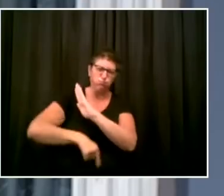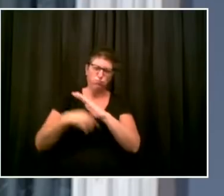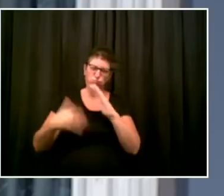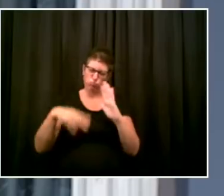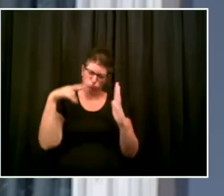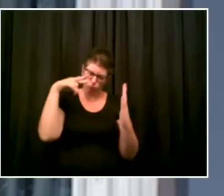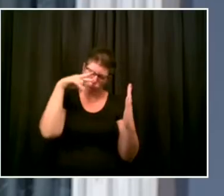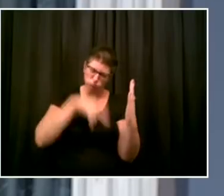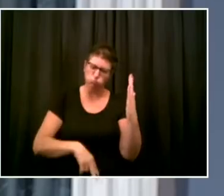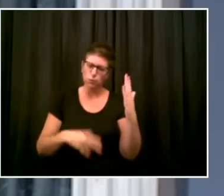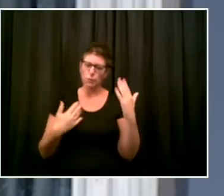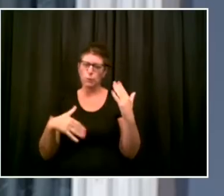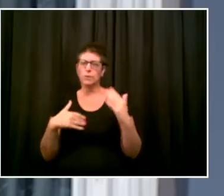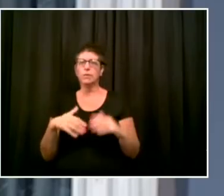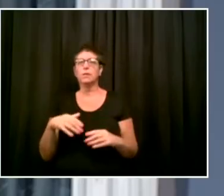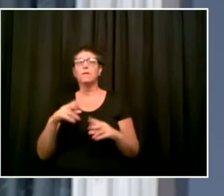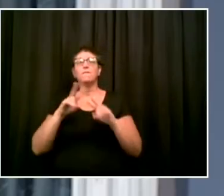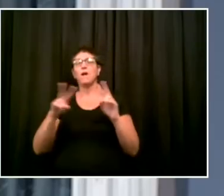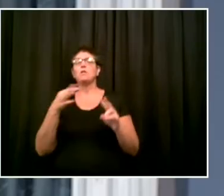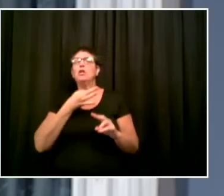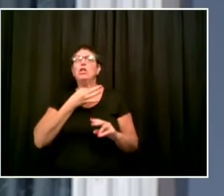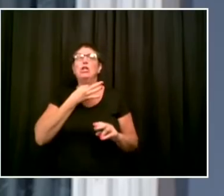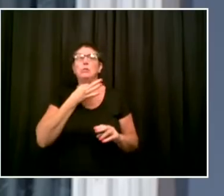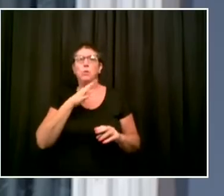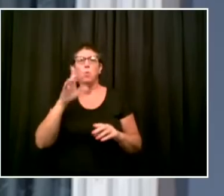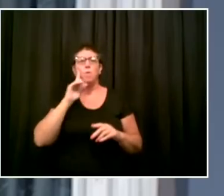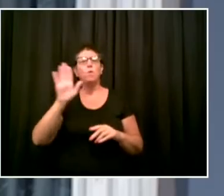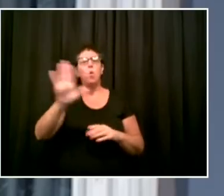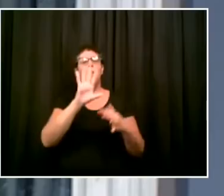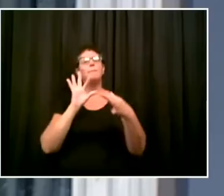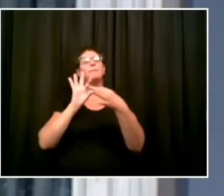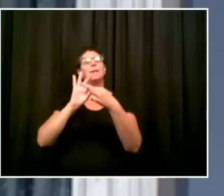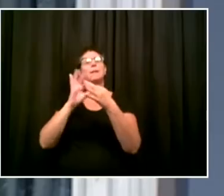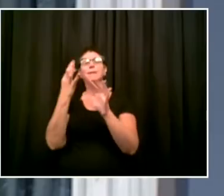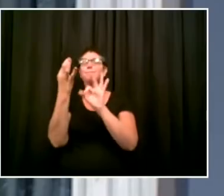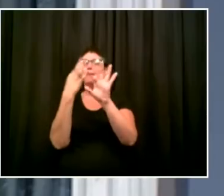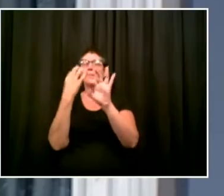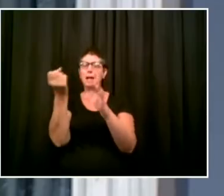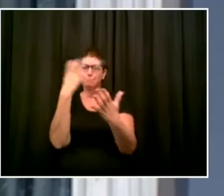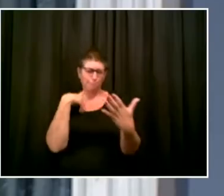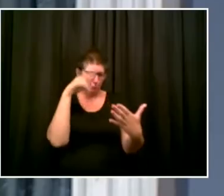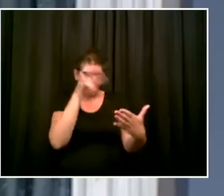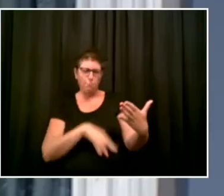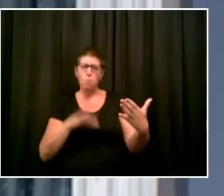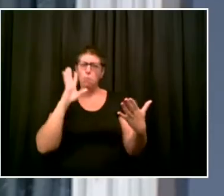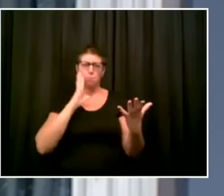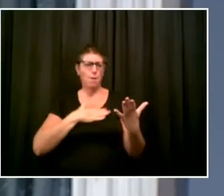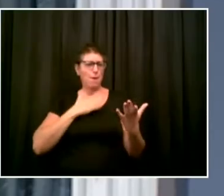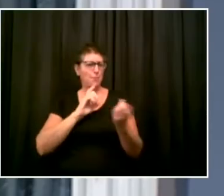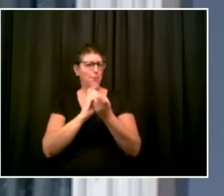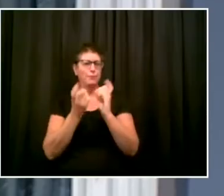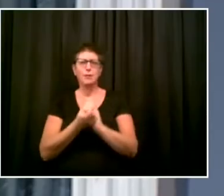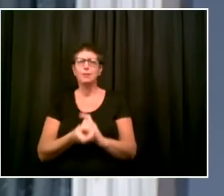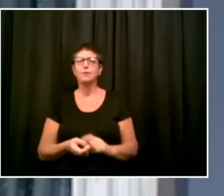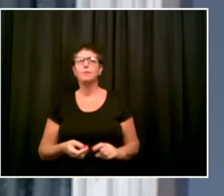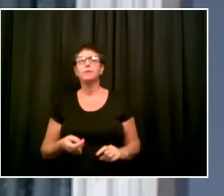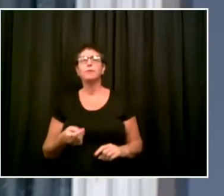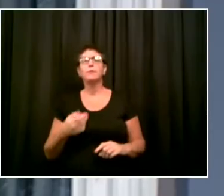IT'S VERY DETAILED. I AM VERY CURIOUS HOW THE PUBLIC COMMENT SESSION WILL BE, AND WE EXPECT IT